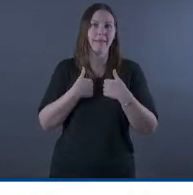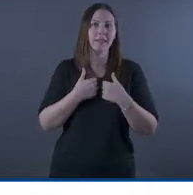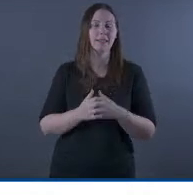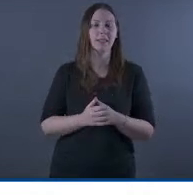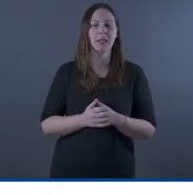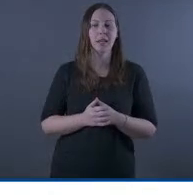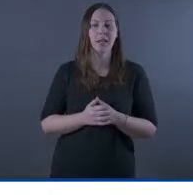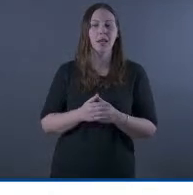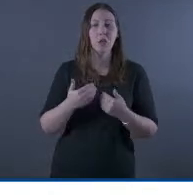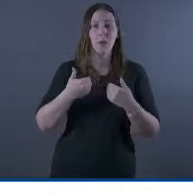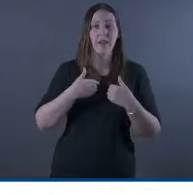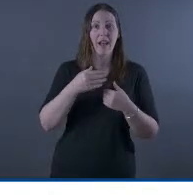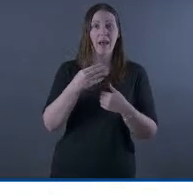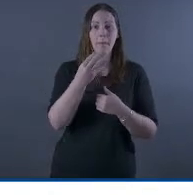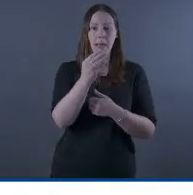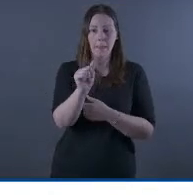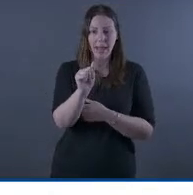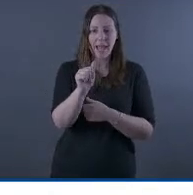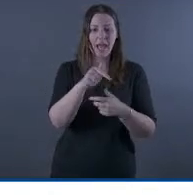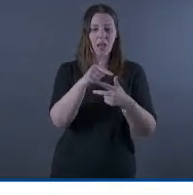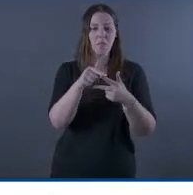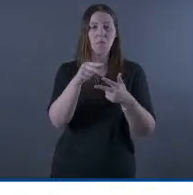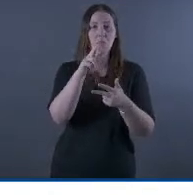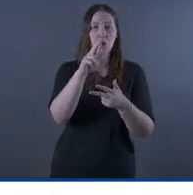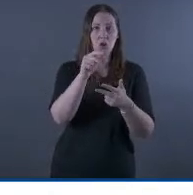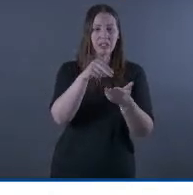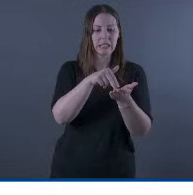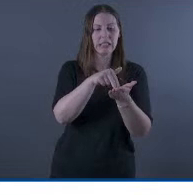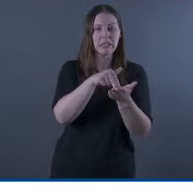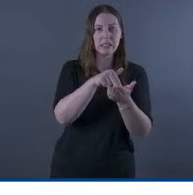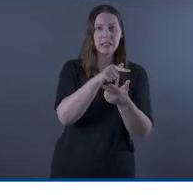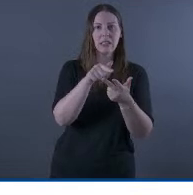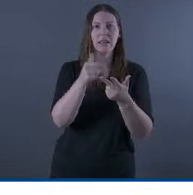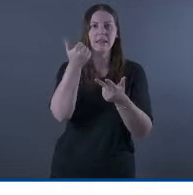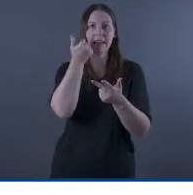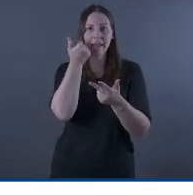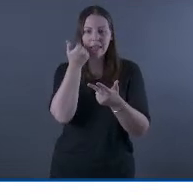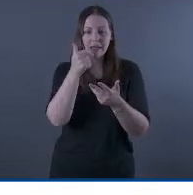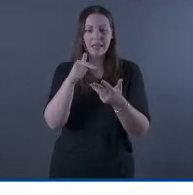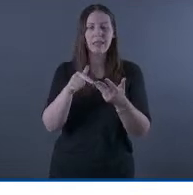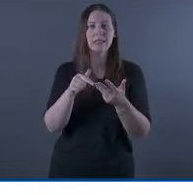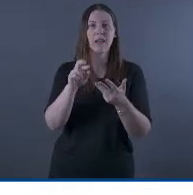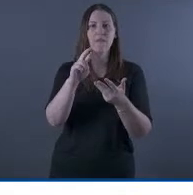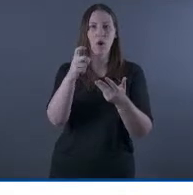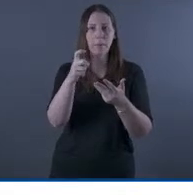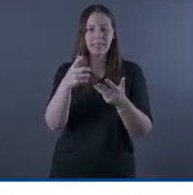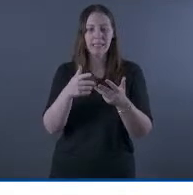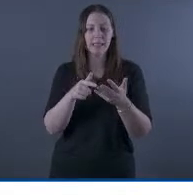had medical clinicians, our dentists, pharmacists and even our CEO have been vaccinators in our organization.